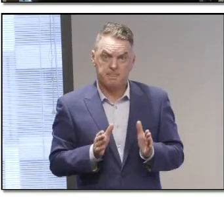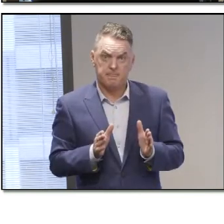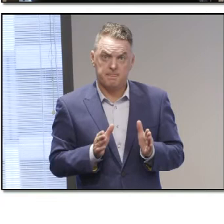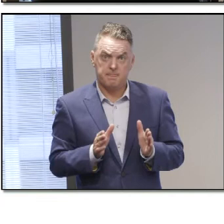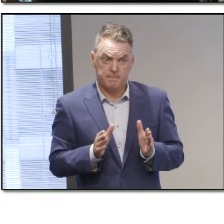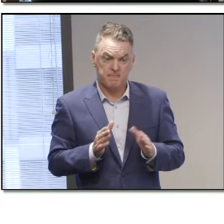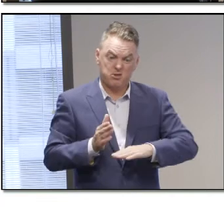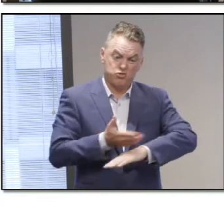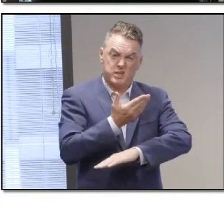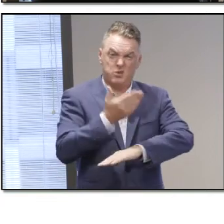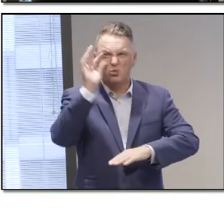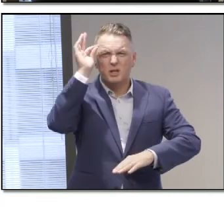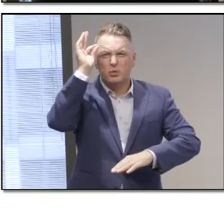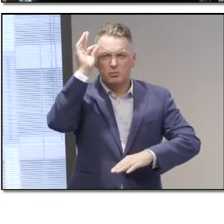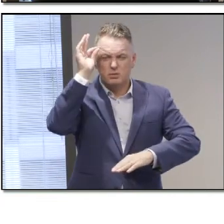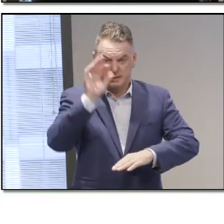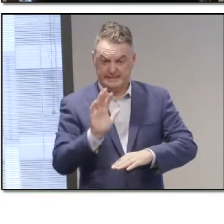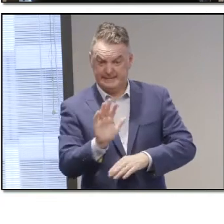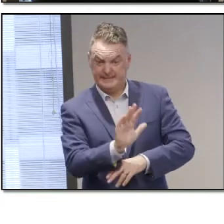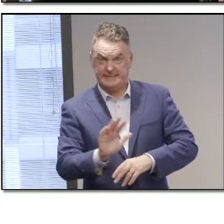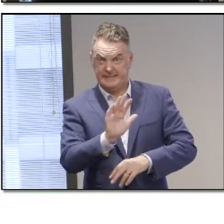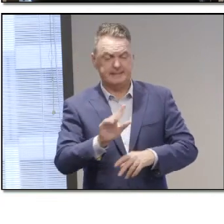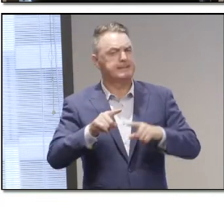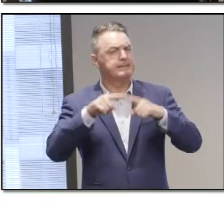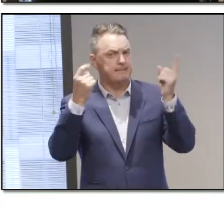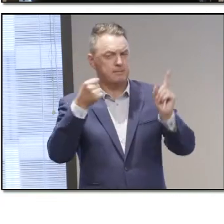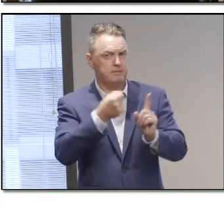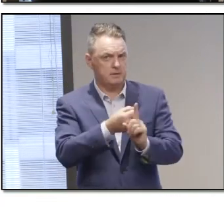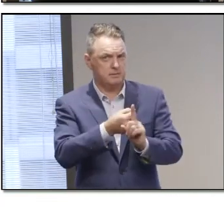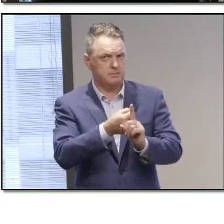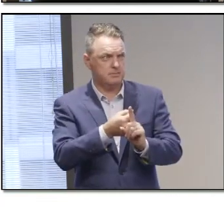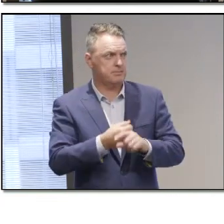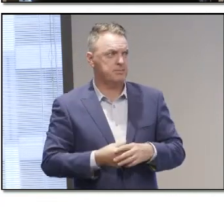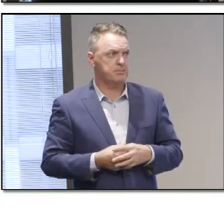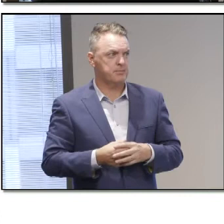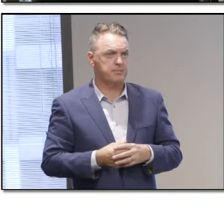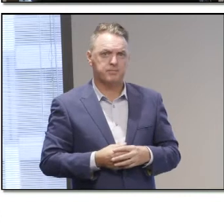green or yellow doesn't have the same effect, and so this can be quite the timing can be quite